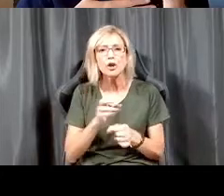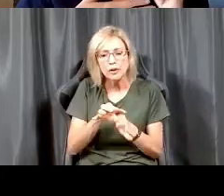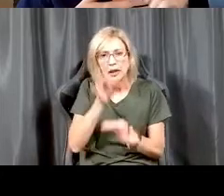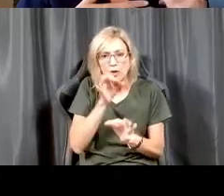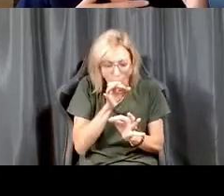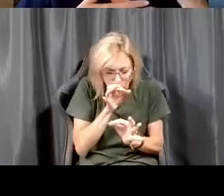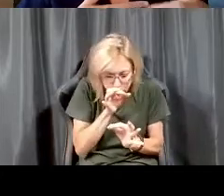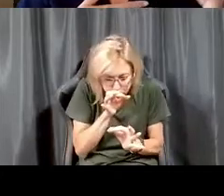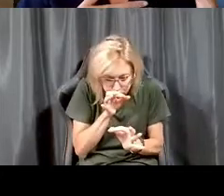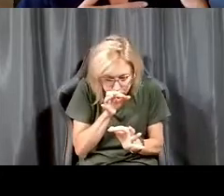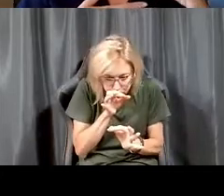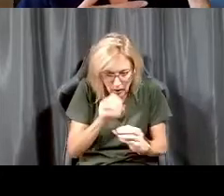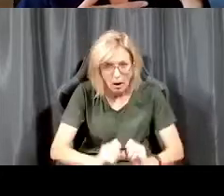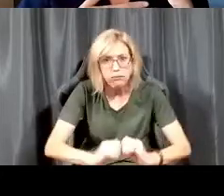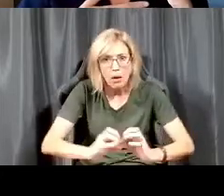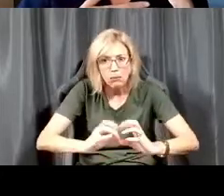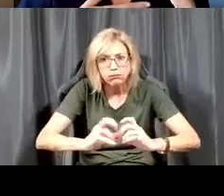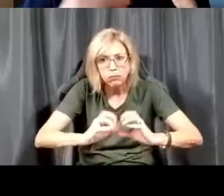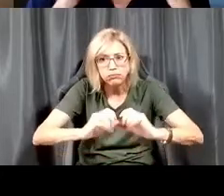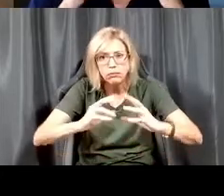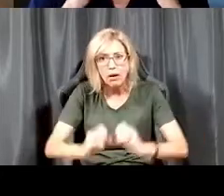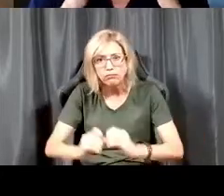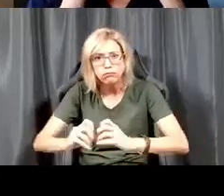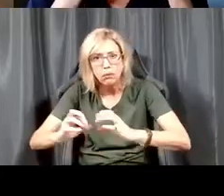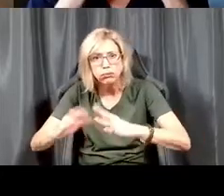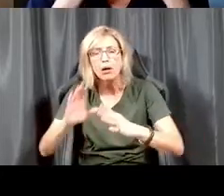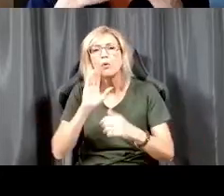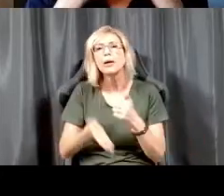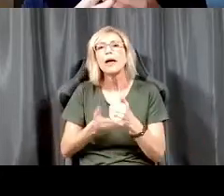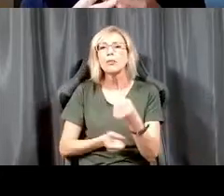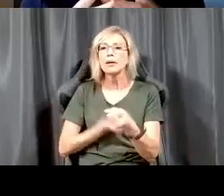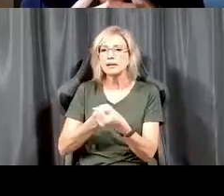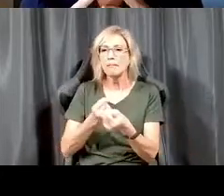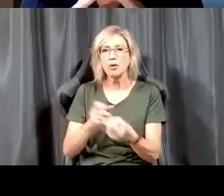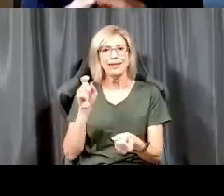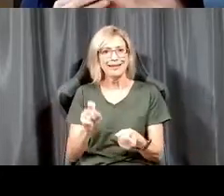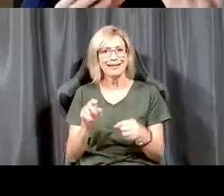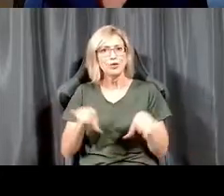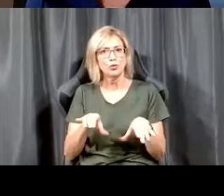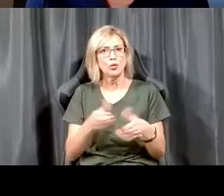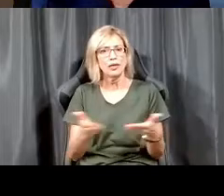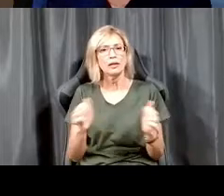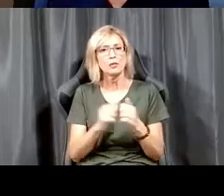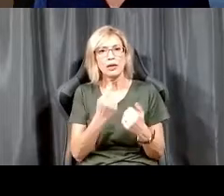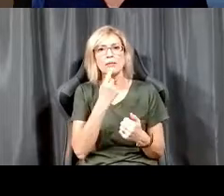That will help encourage and support that need to do stuff with their mouth. And it's appropriate.